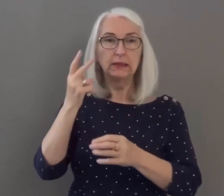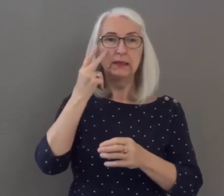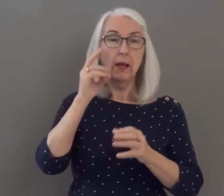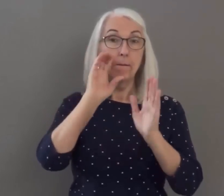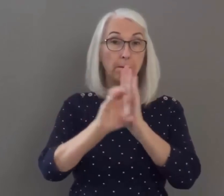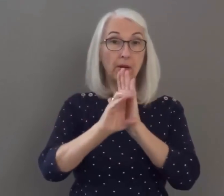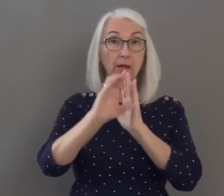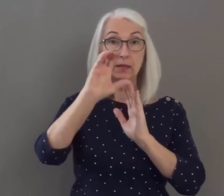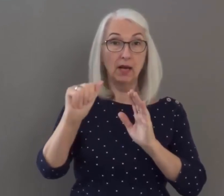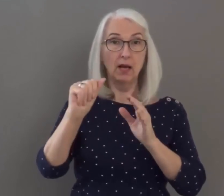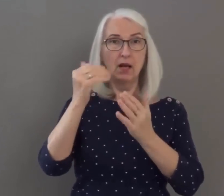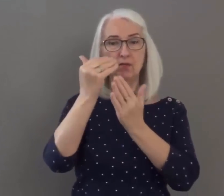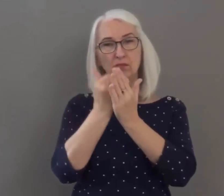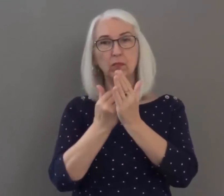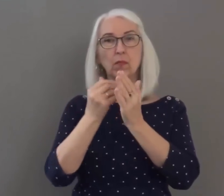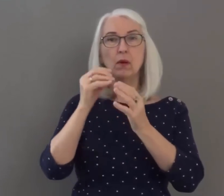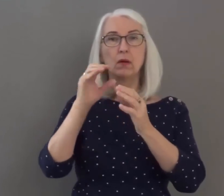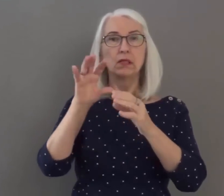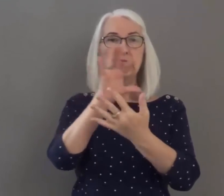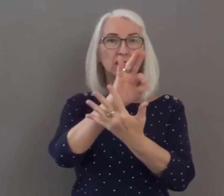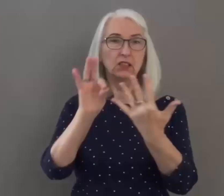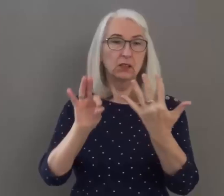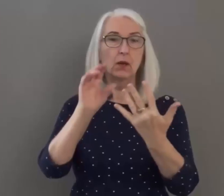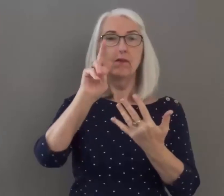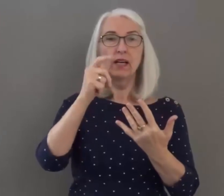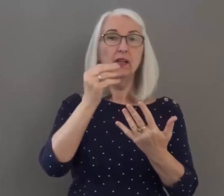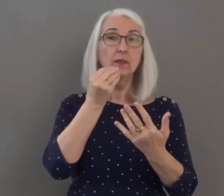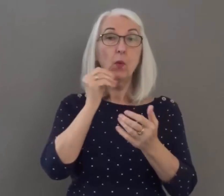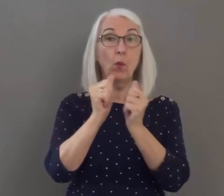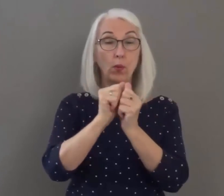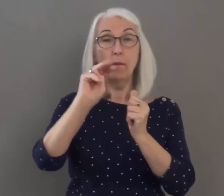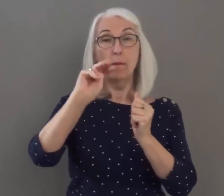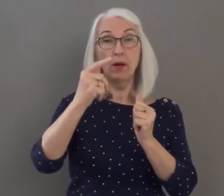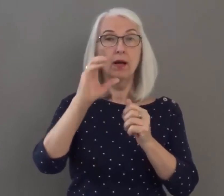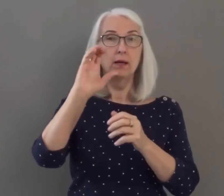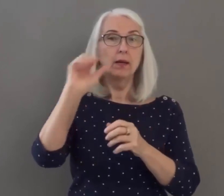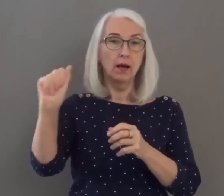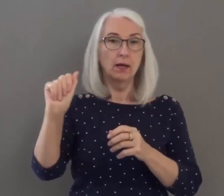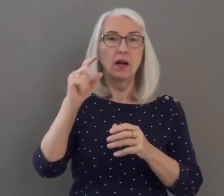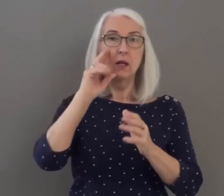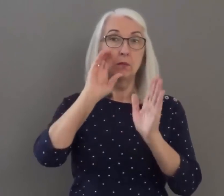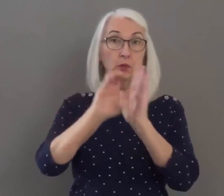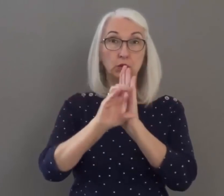See image of Ca content of selected vegan foods with mg of calcium.